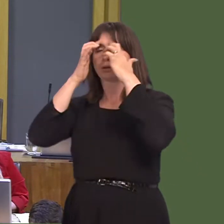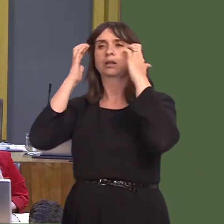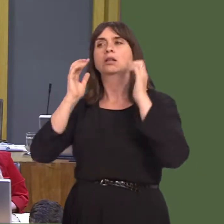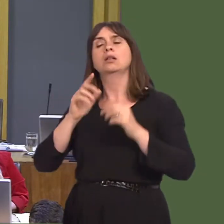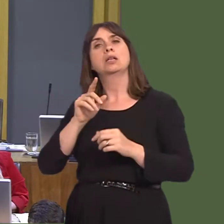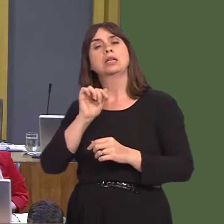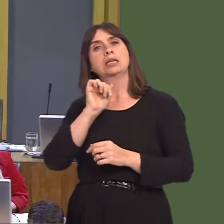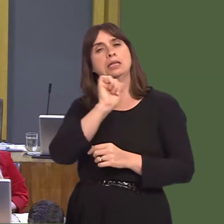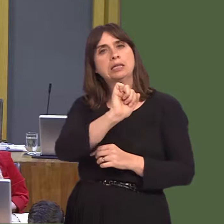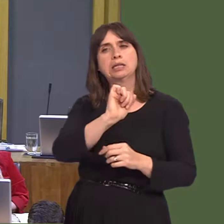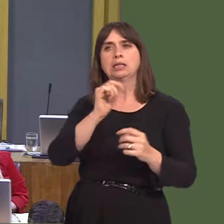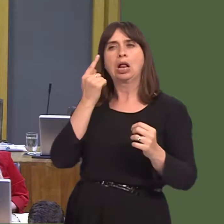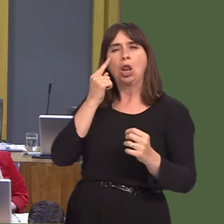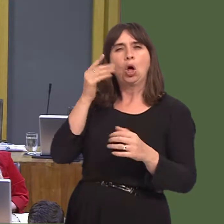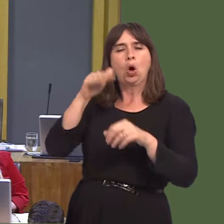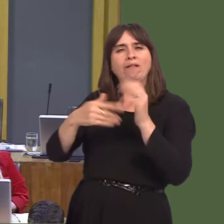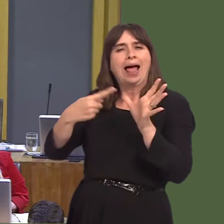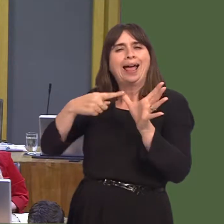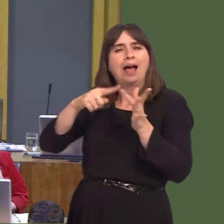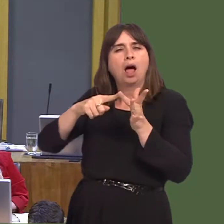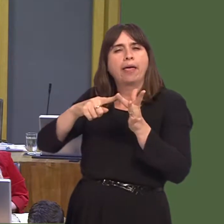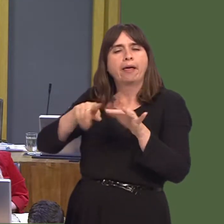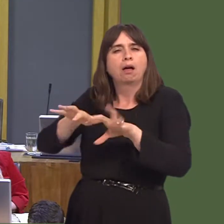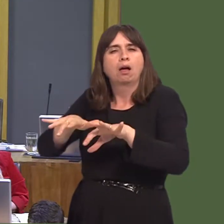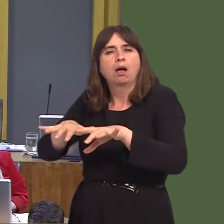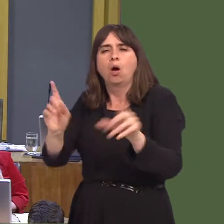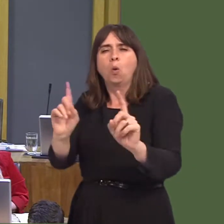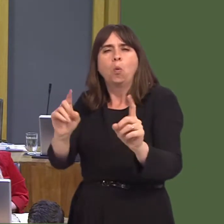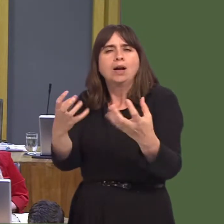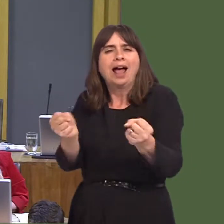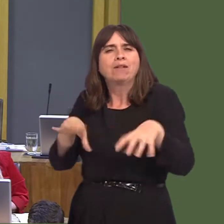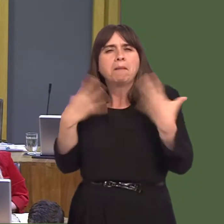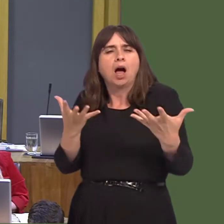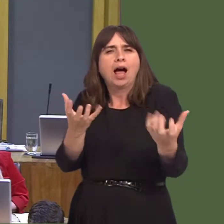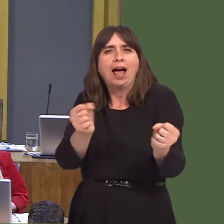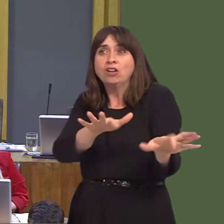Both use artificial intelligence but, crucially, existing technologies we have available now that are not being harnessed.